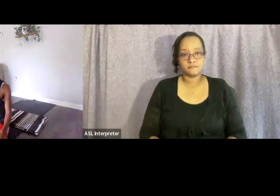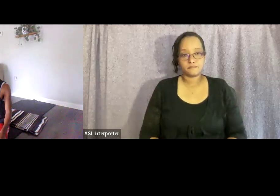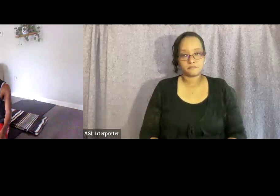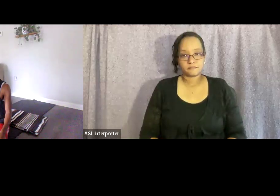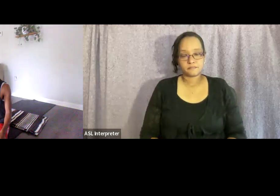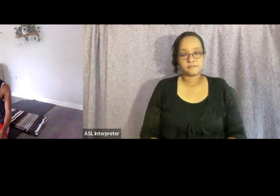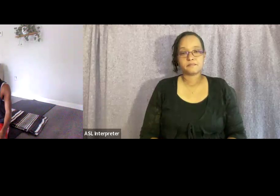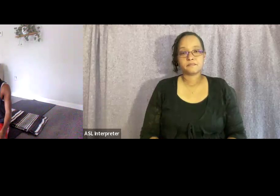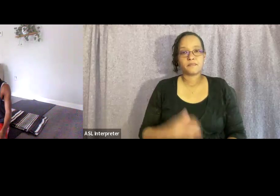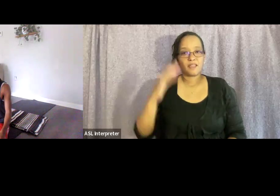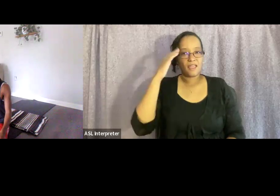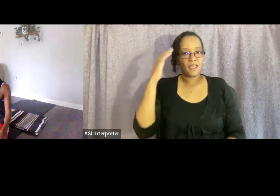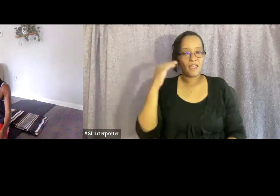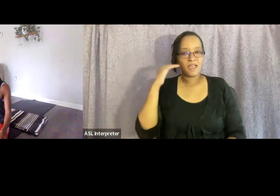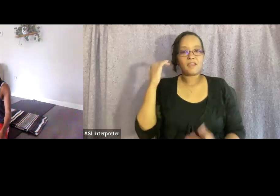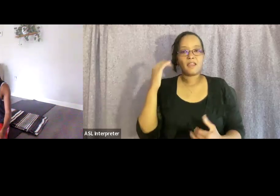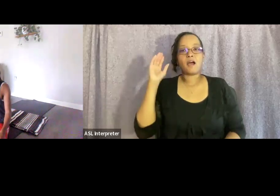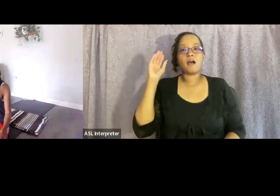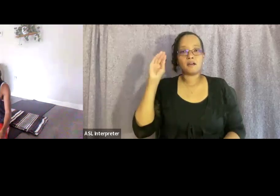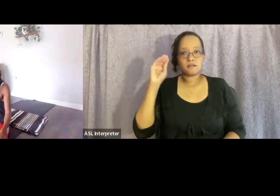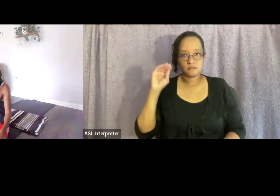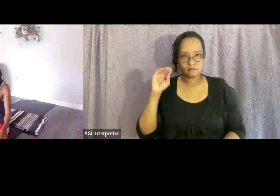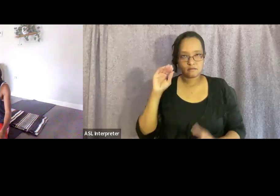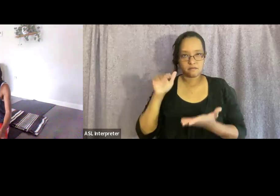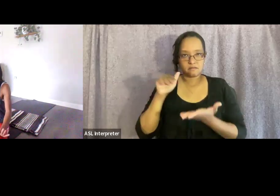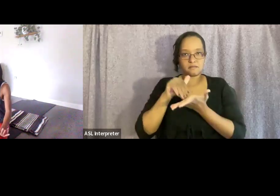And then bring your head back to center, if this feels okay on the neck.